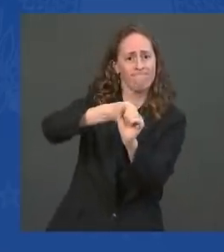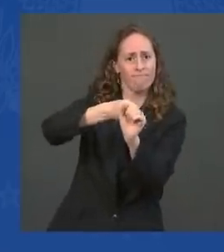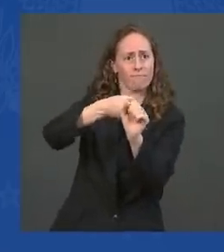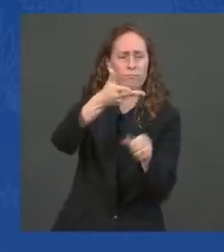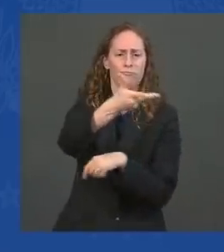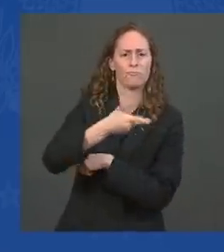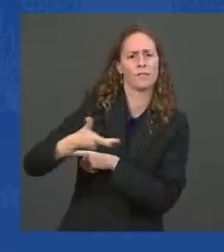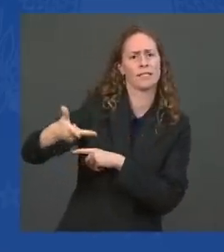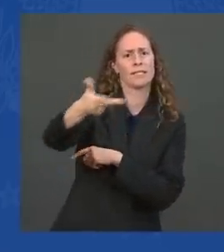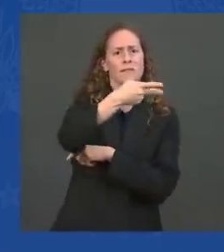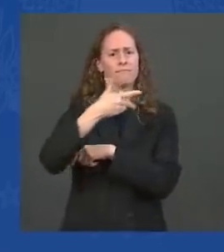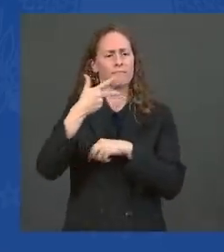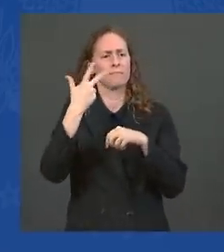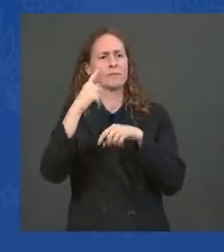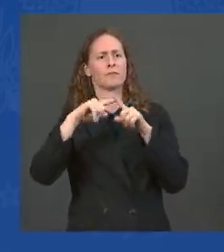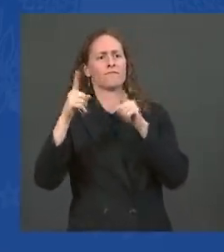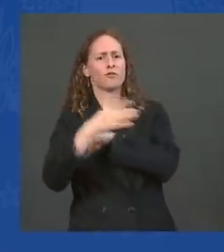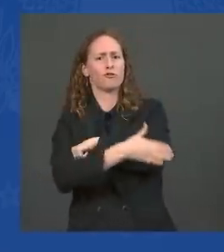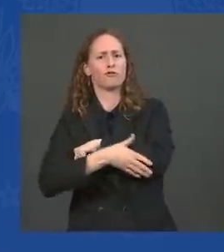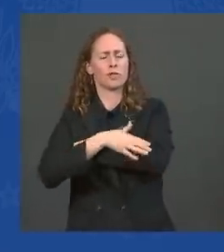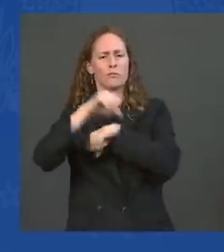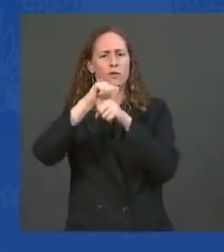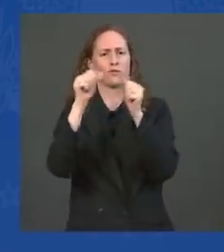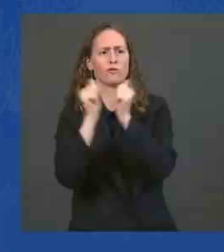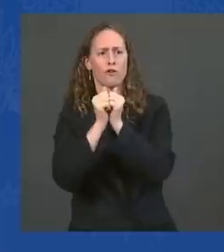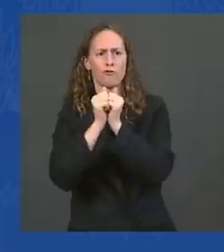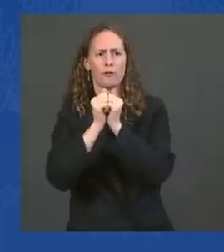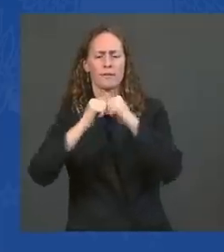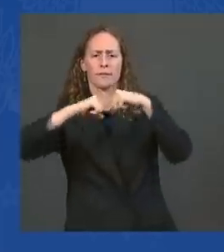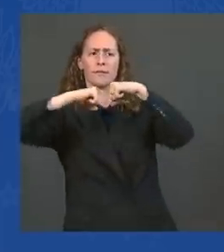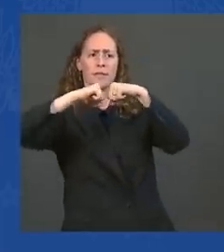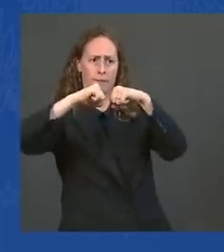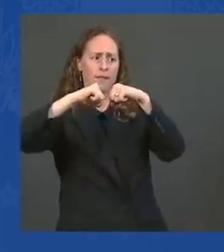known as AUKUS, with the aim of working hand in glove